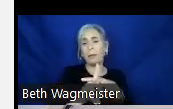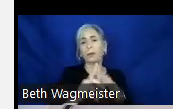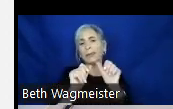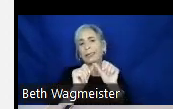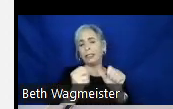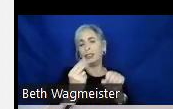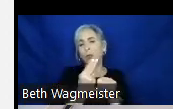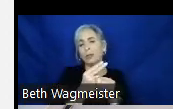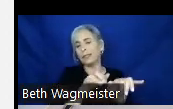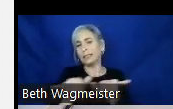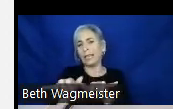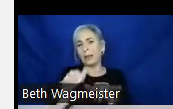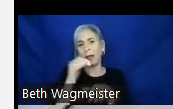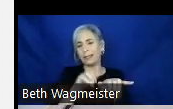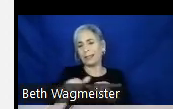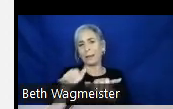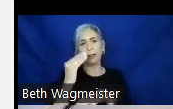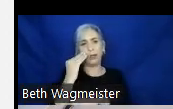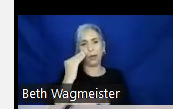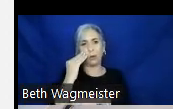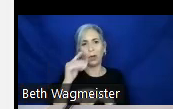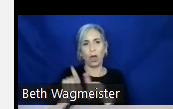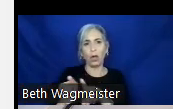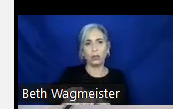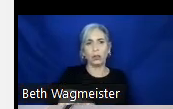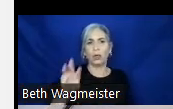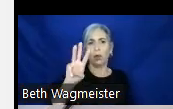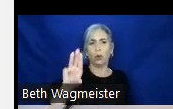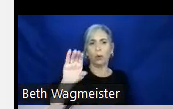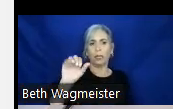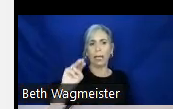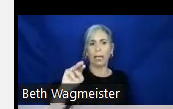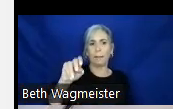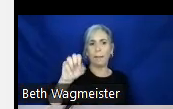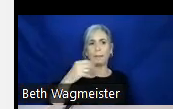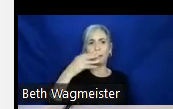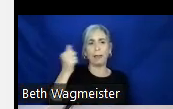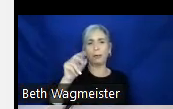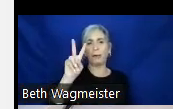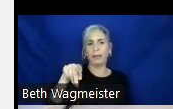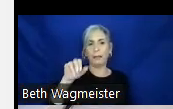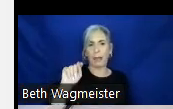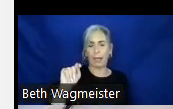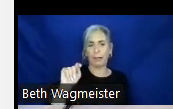It is more commonly known. WCAG maps better to VPAT. To emphasize ATAG is